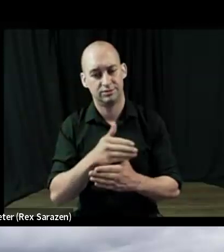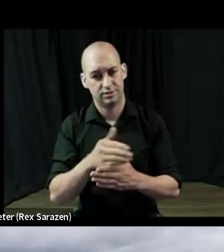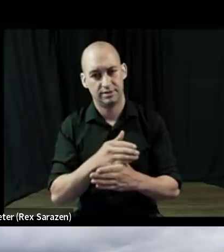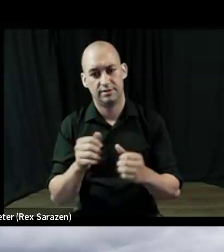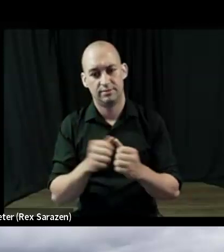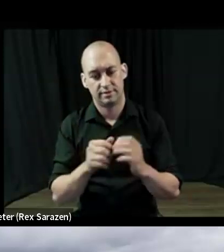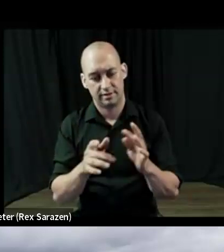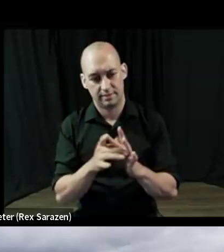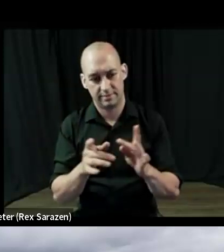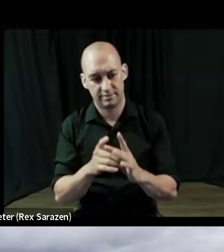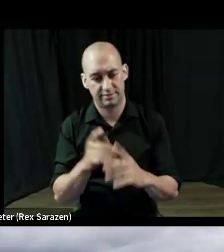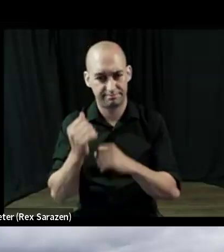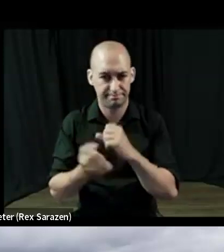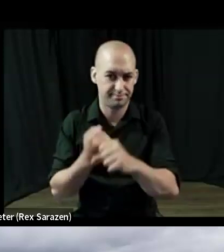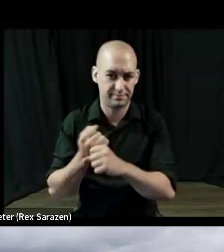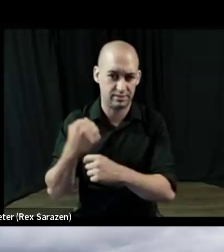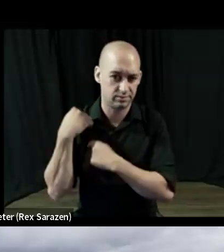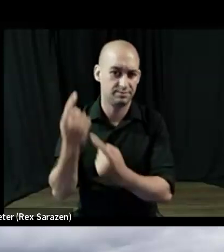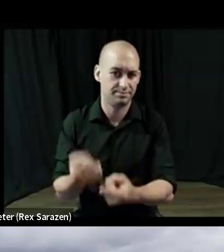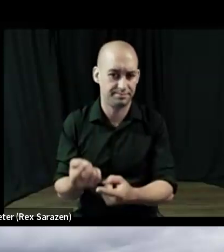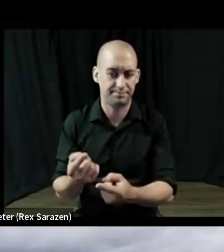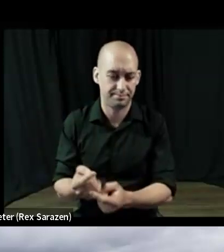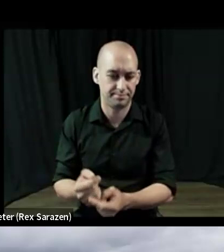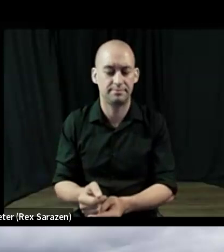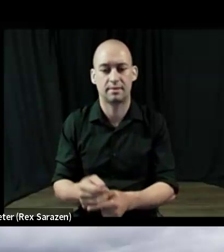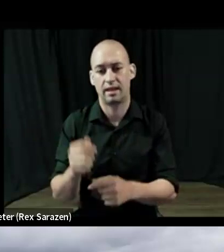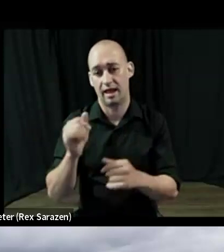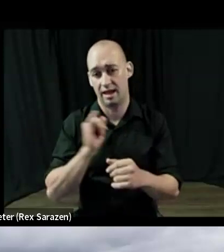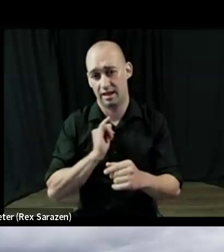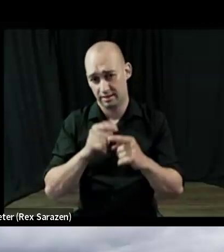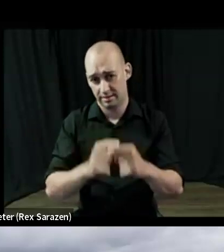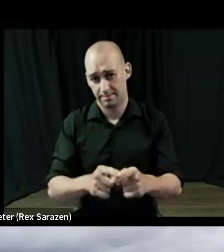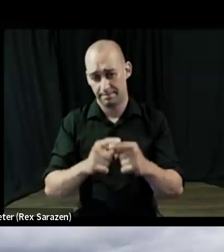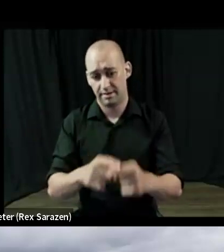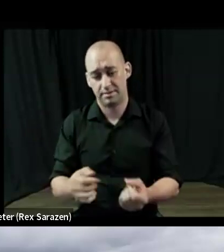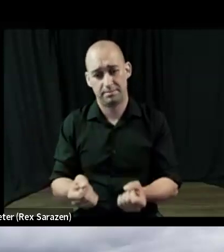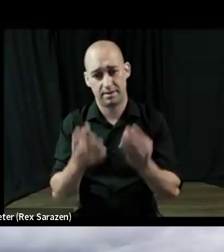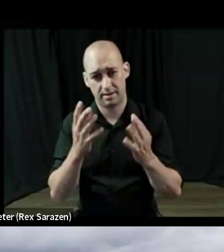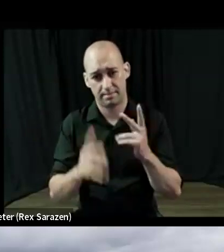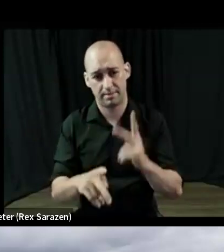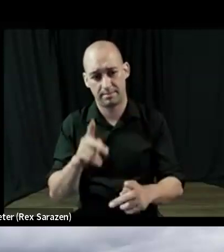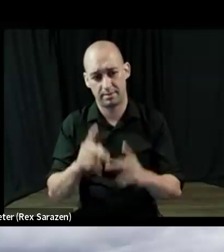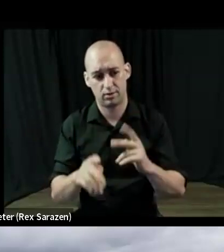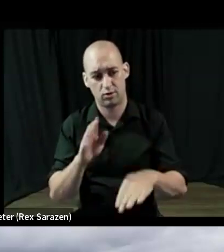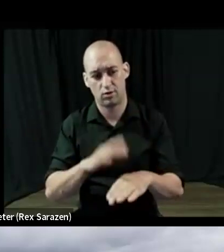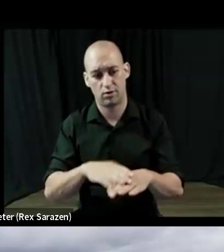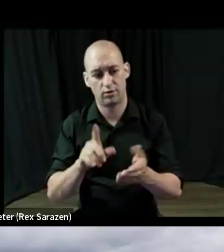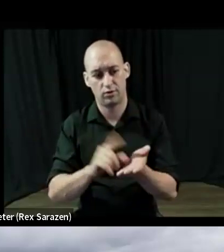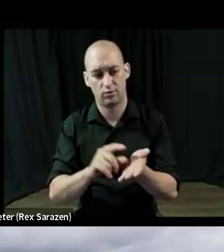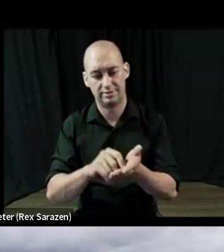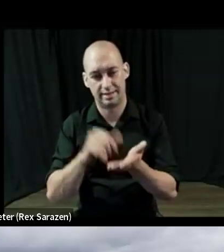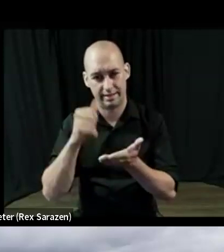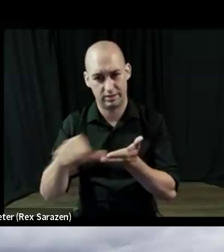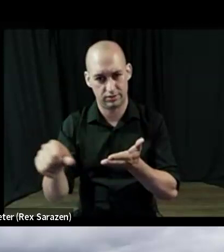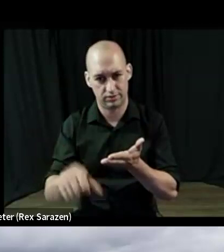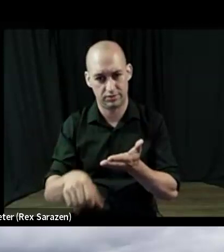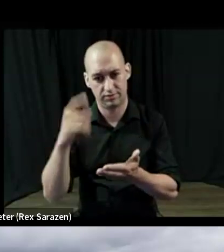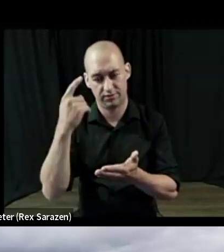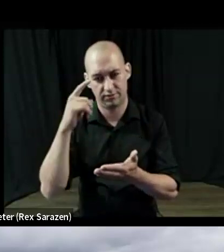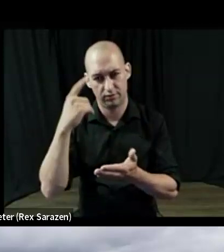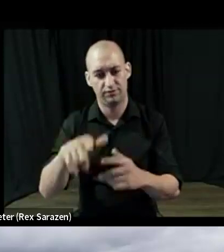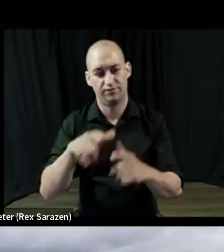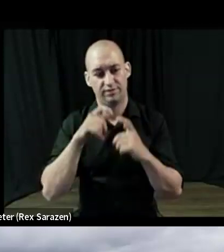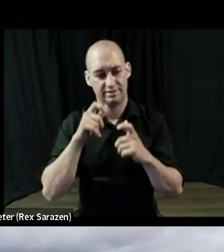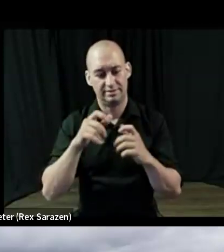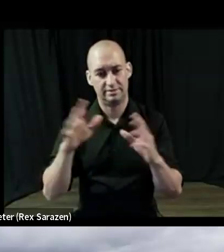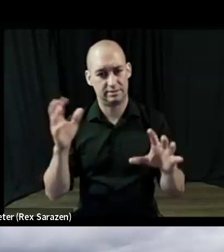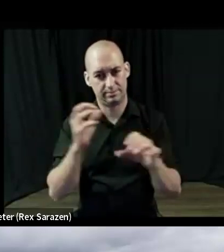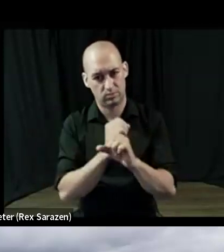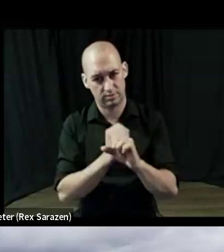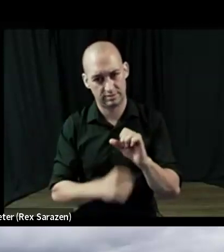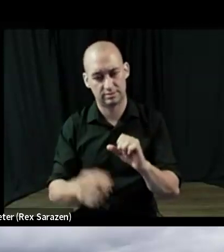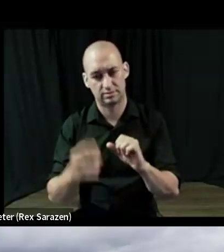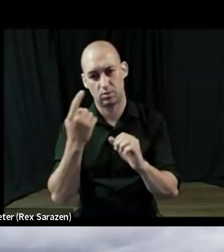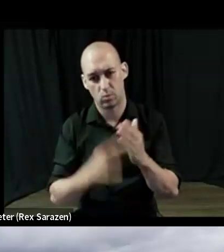years. And so, as I rely, like many people on the newsletters, to quickly summarize what is massive